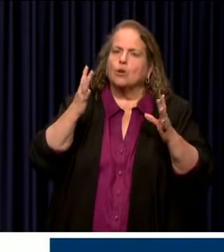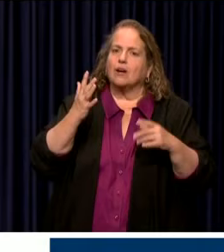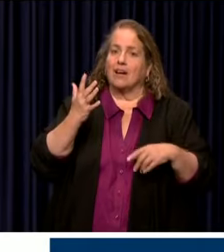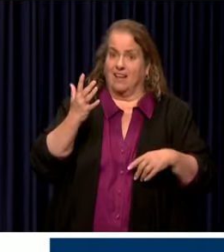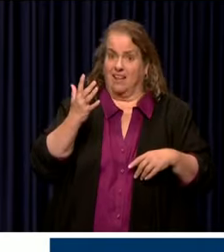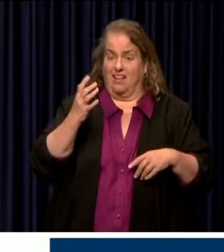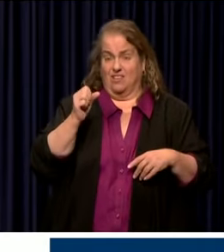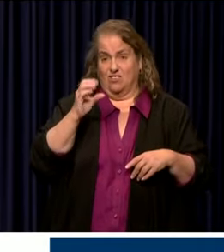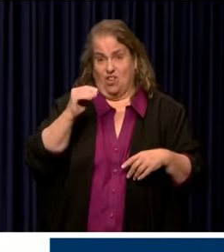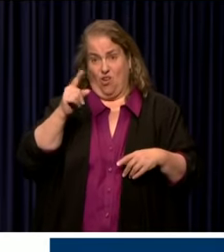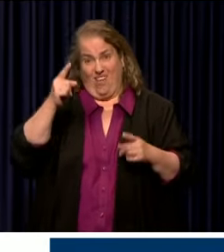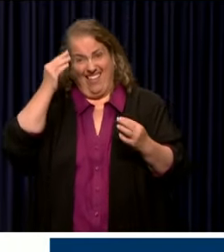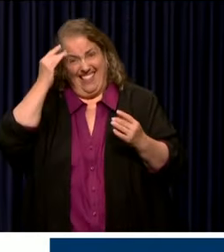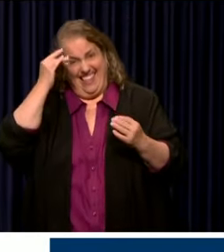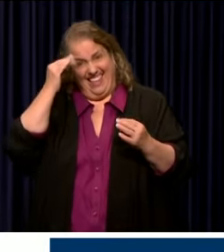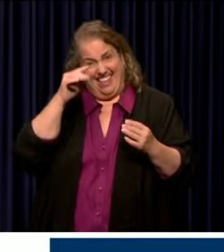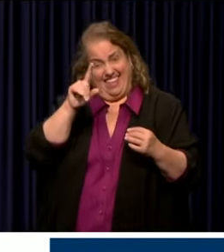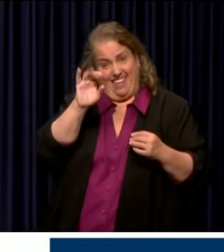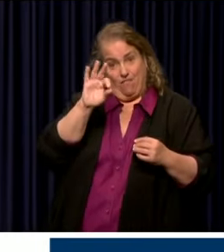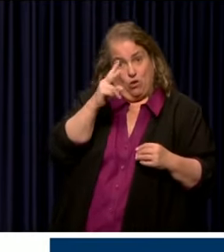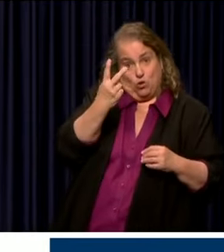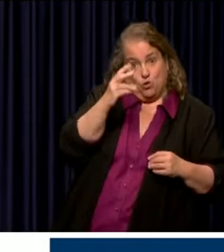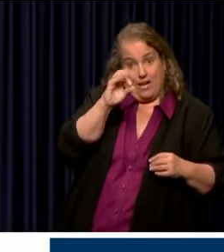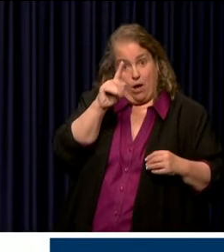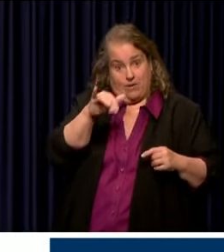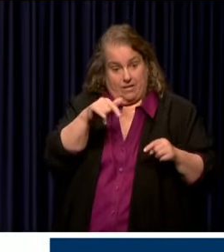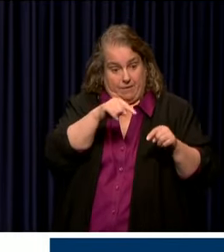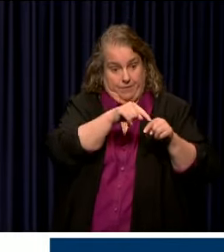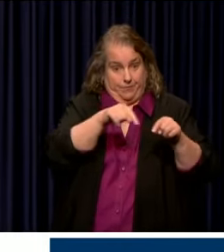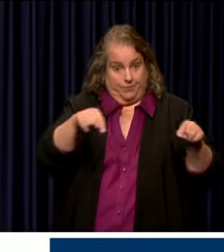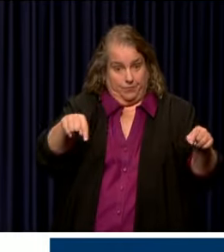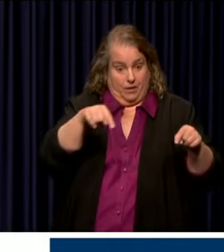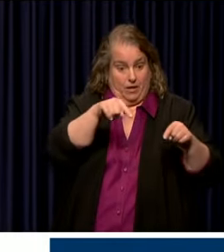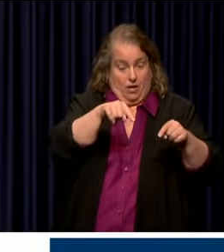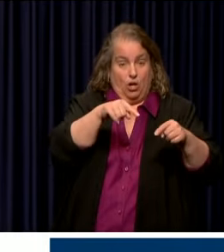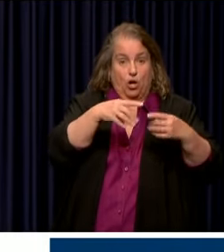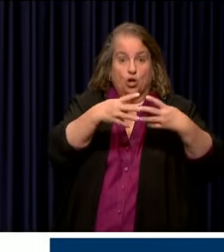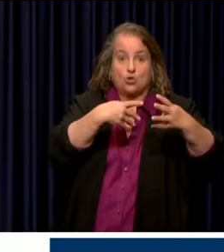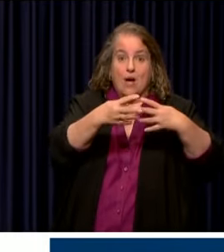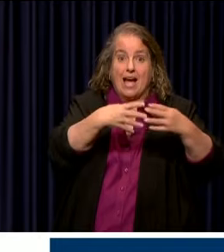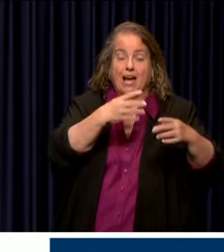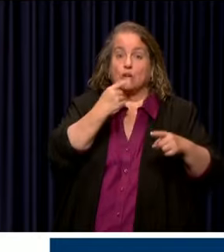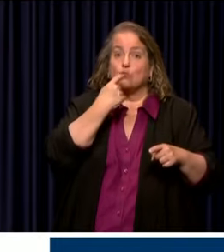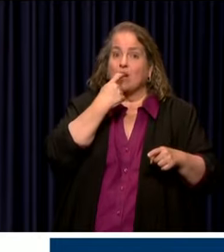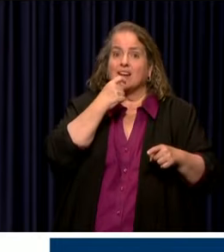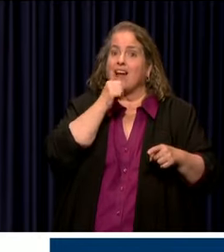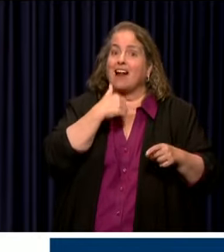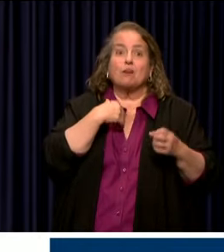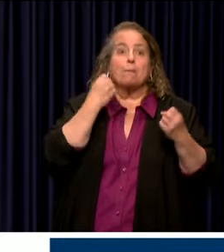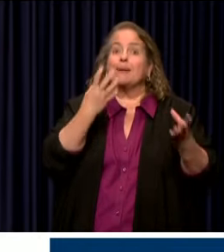KAREN.